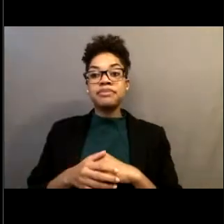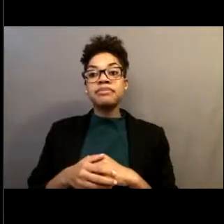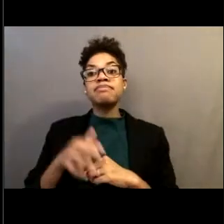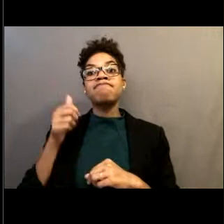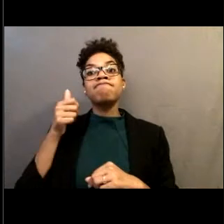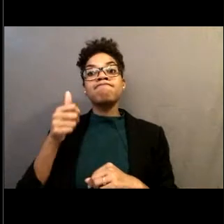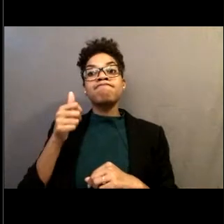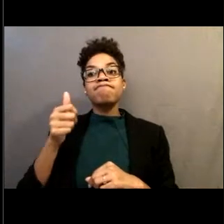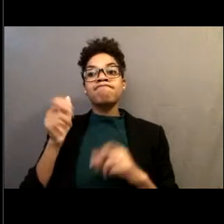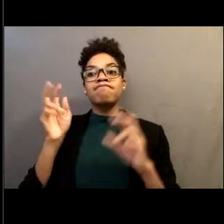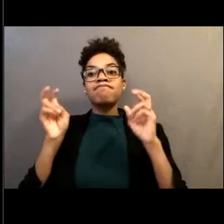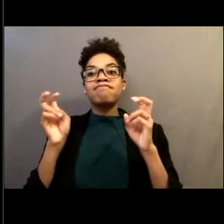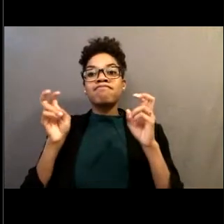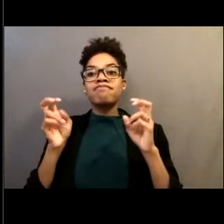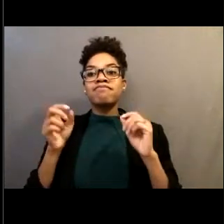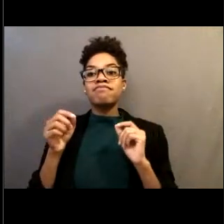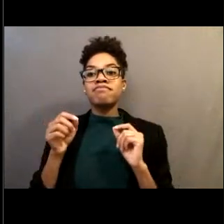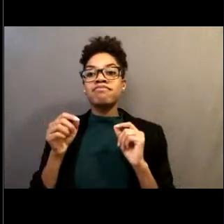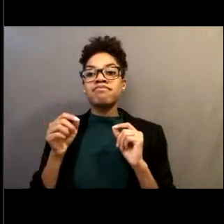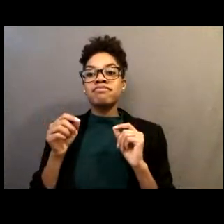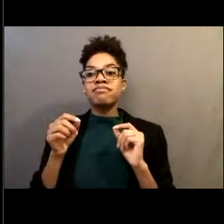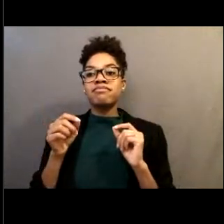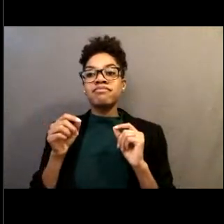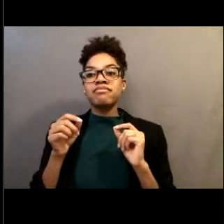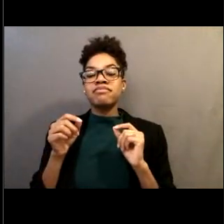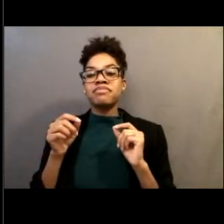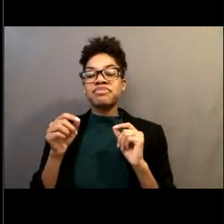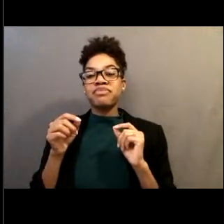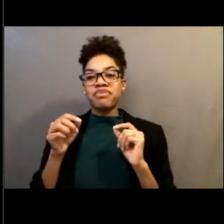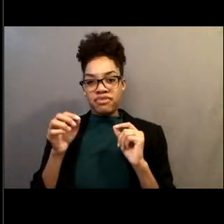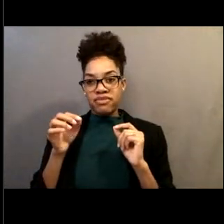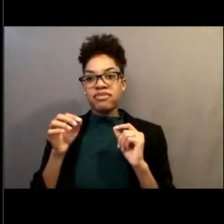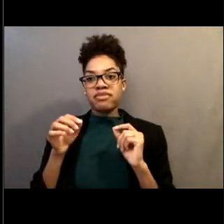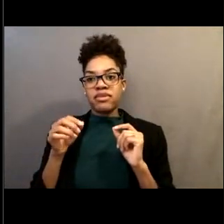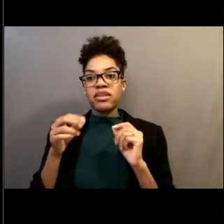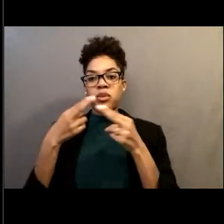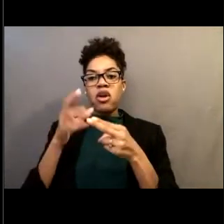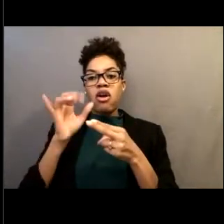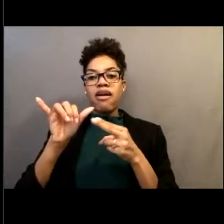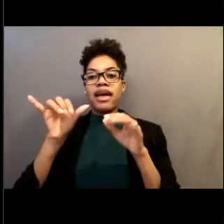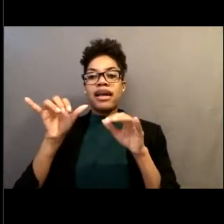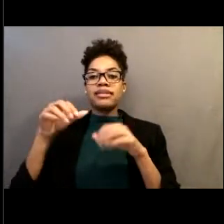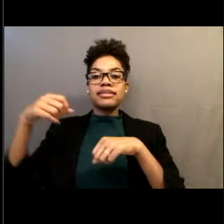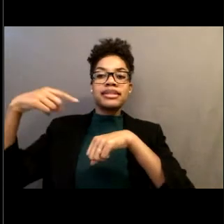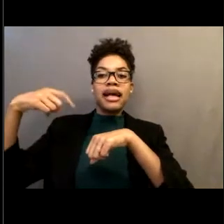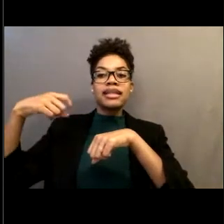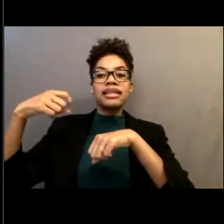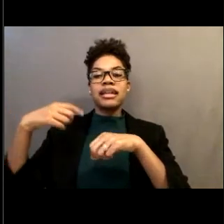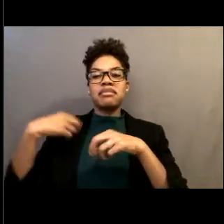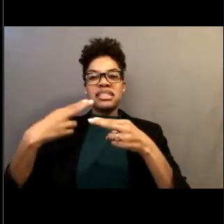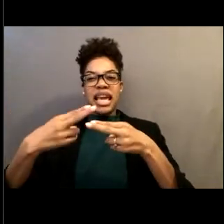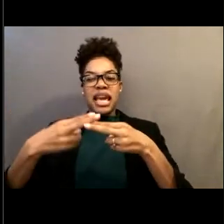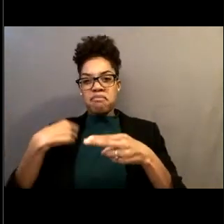But it's a building or a room, the size of like a gymnasium. And it's in ultra clean environment. The air is ultra purified.